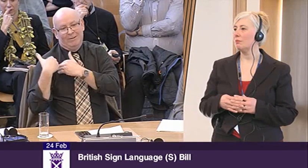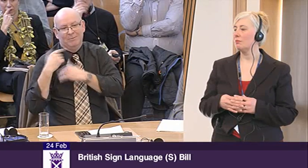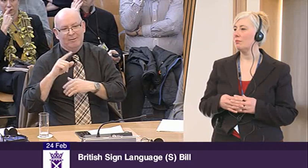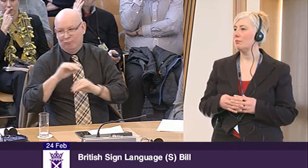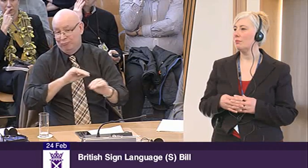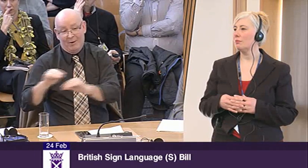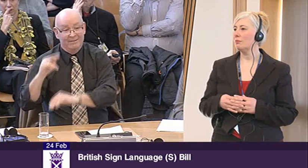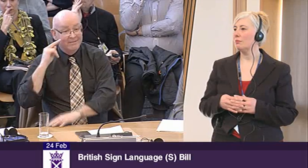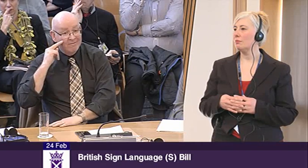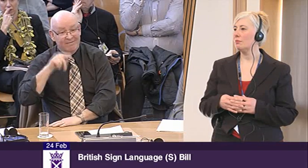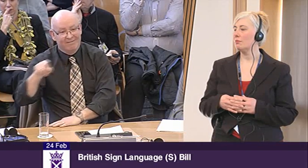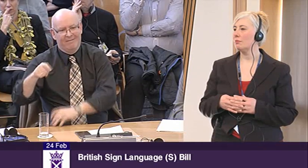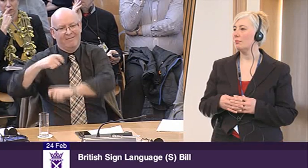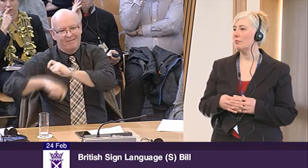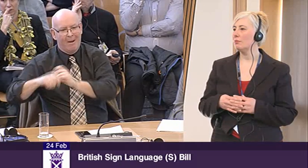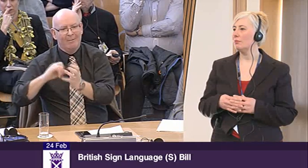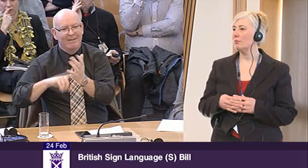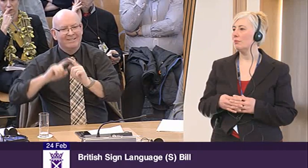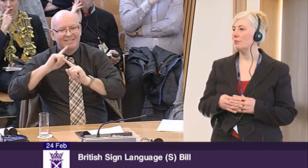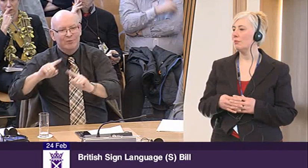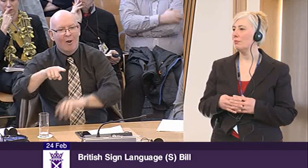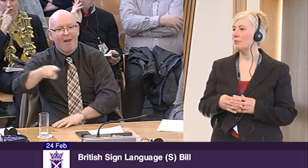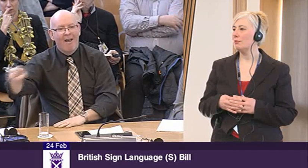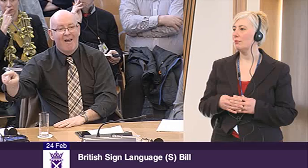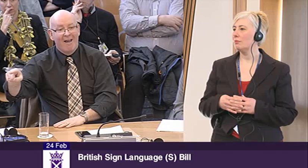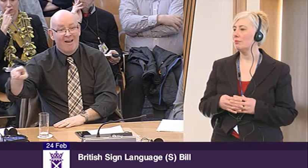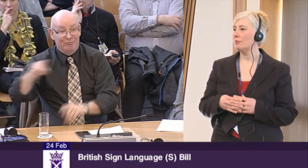want that to happen now in a positive, progressive way. It was the deaf community’s responsibility